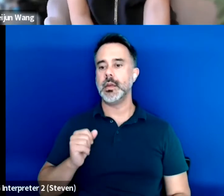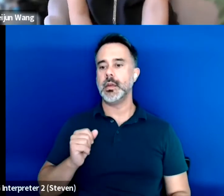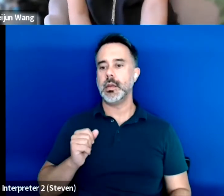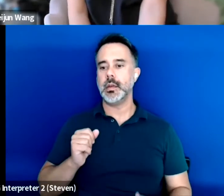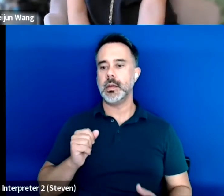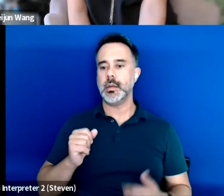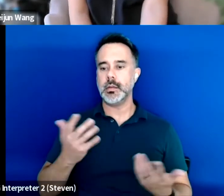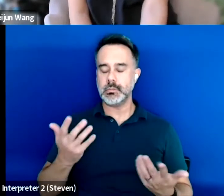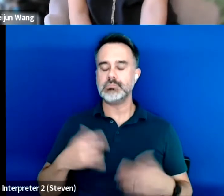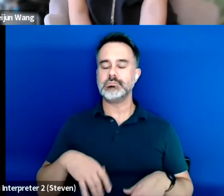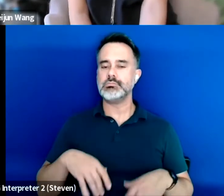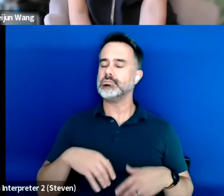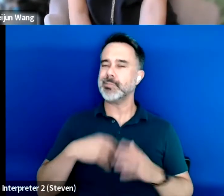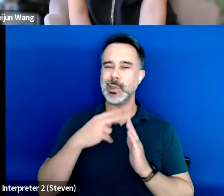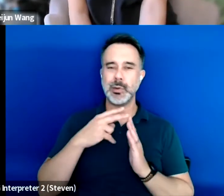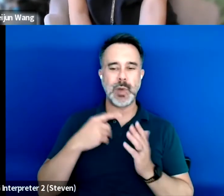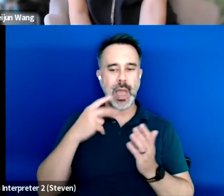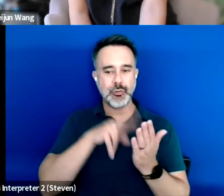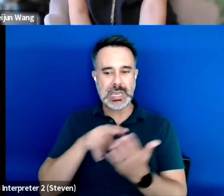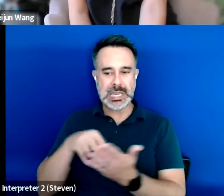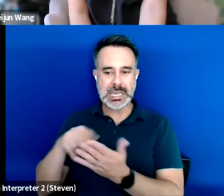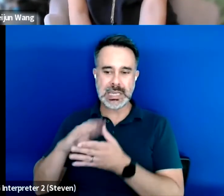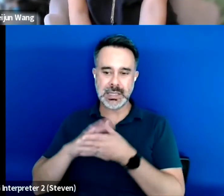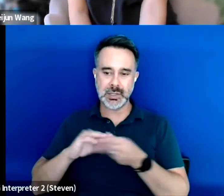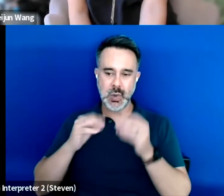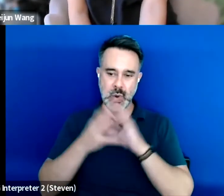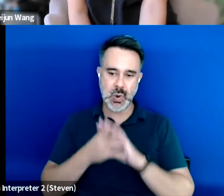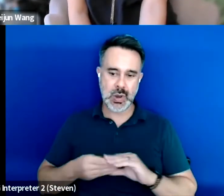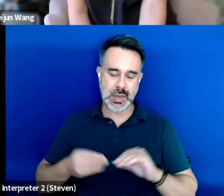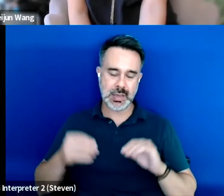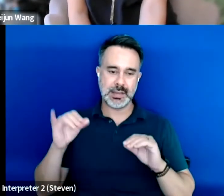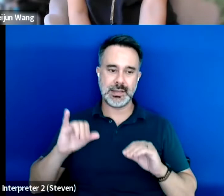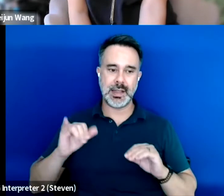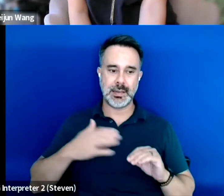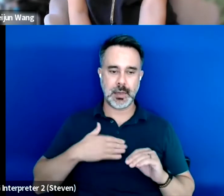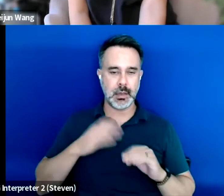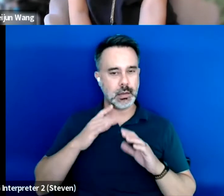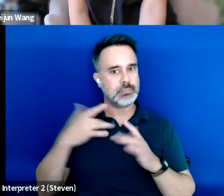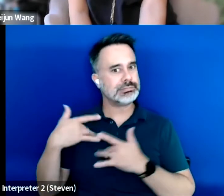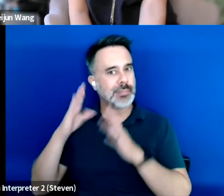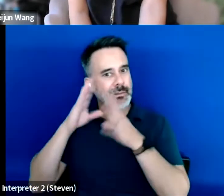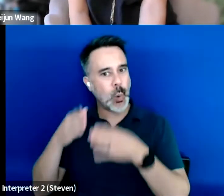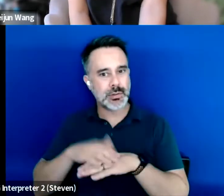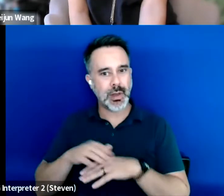And I just thought that was very oversimplified, extremely dehumanizing and, often,